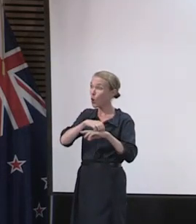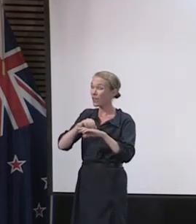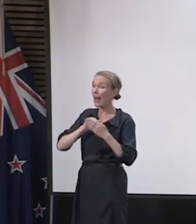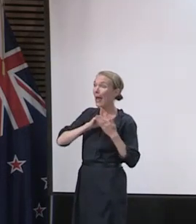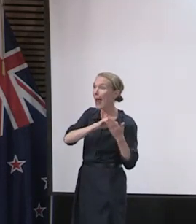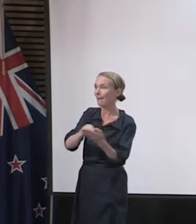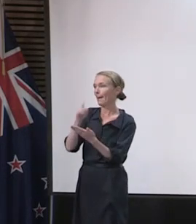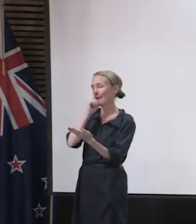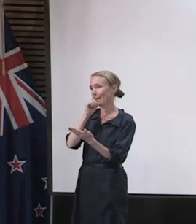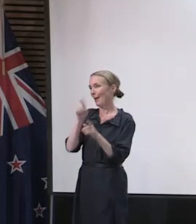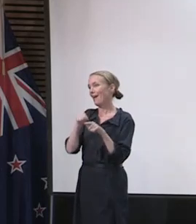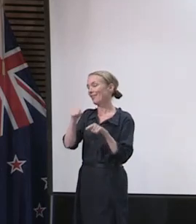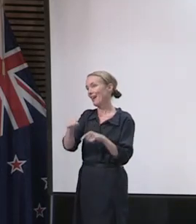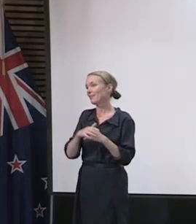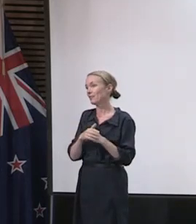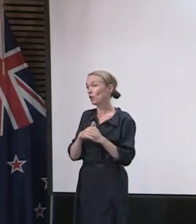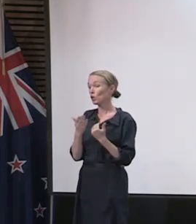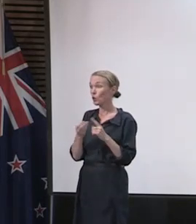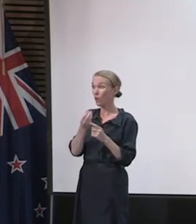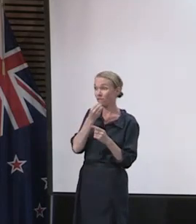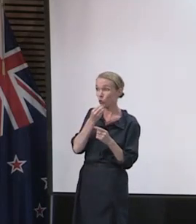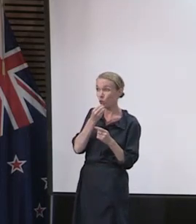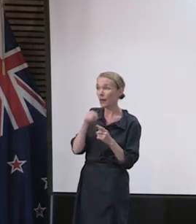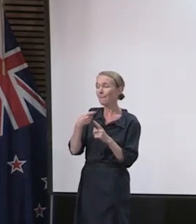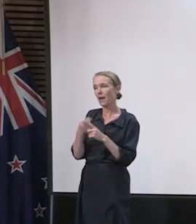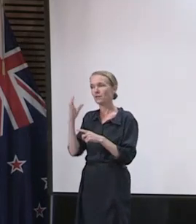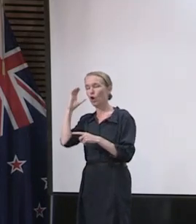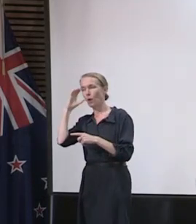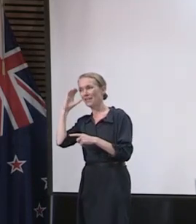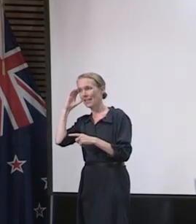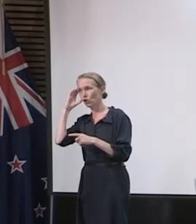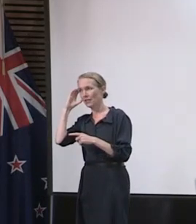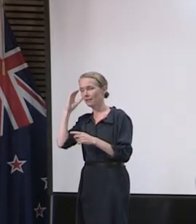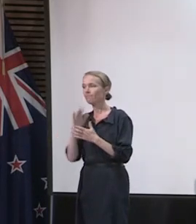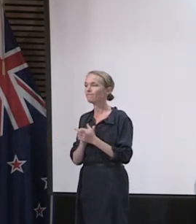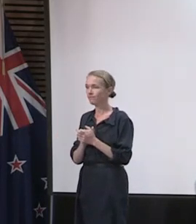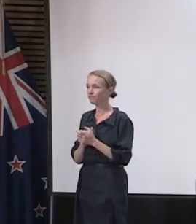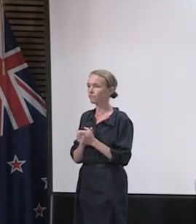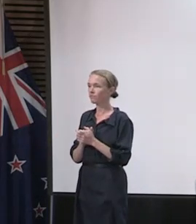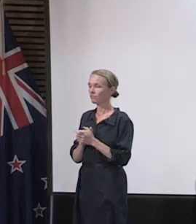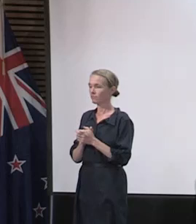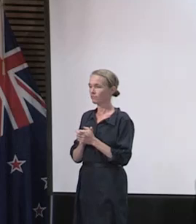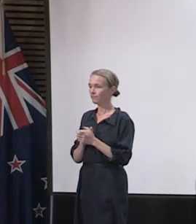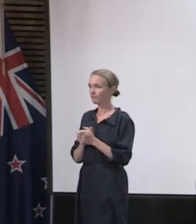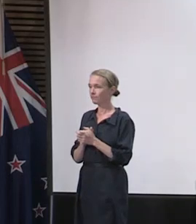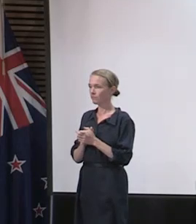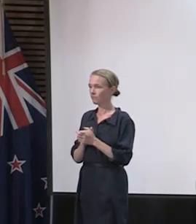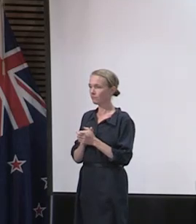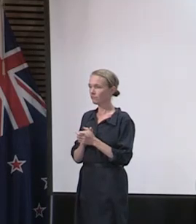sure people had their needs met. That includes accommodation. I do not want this just reduced down to food